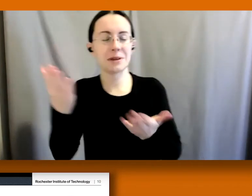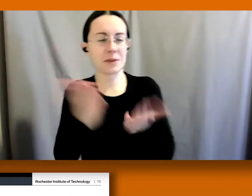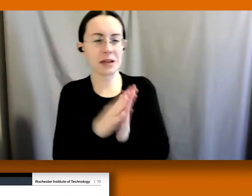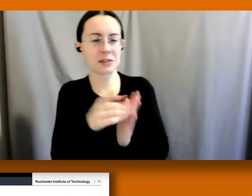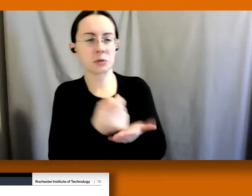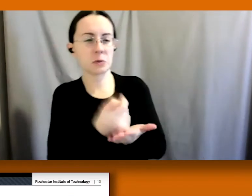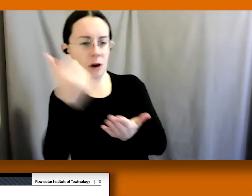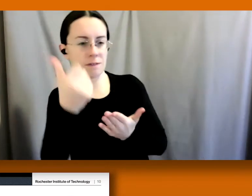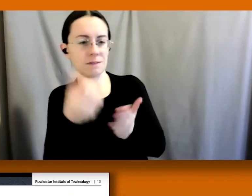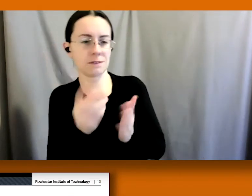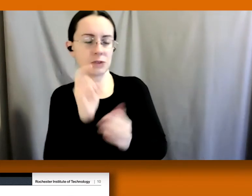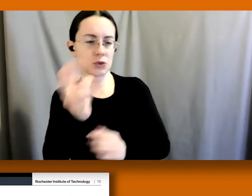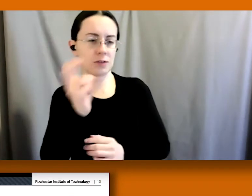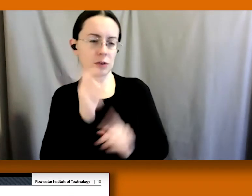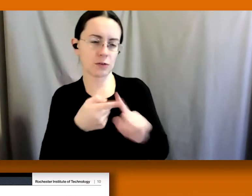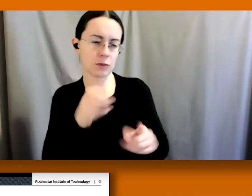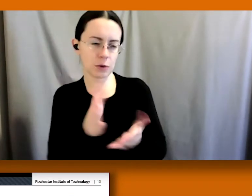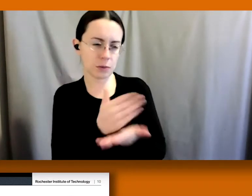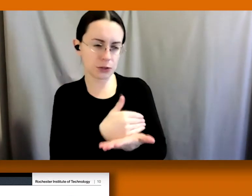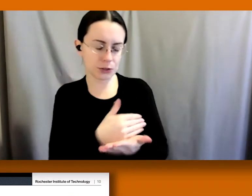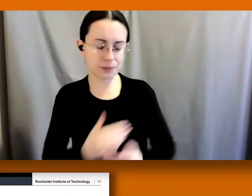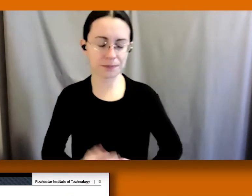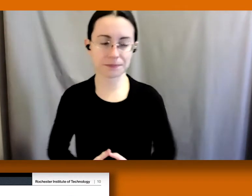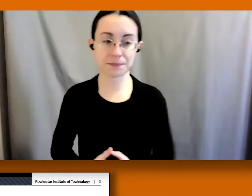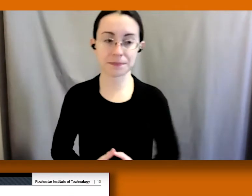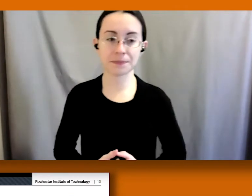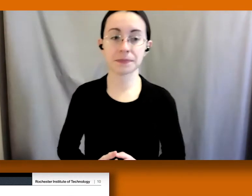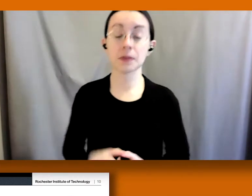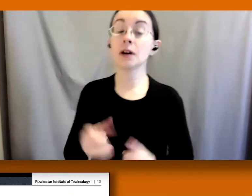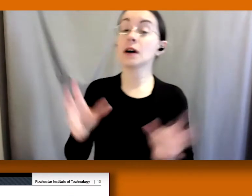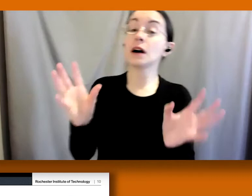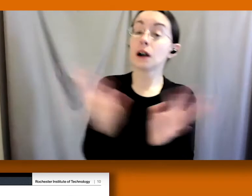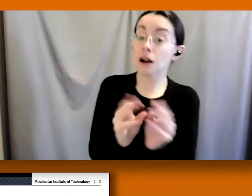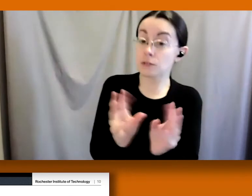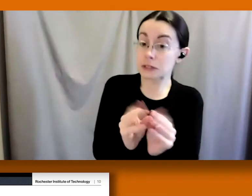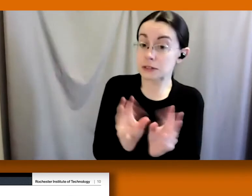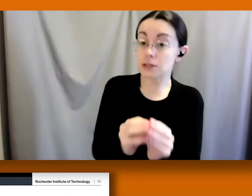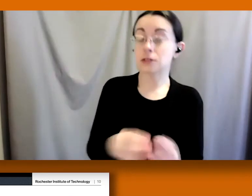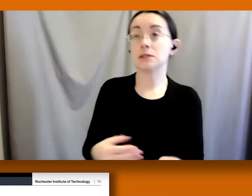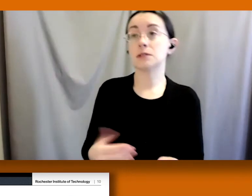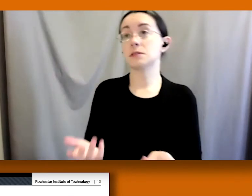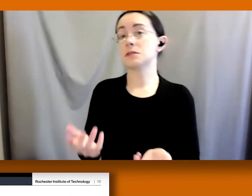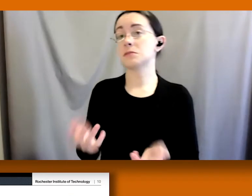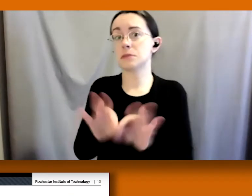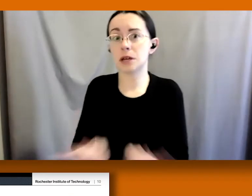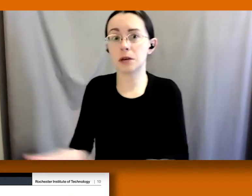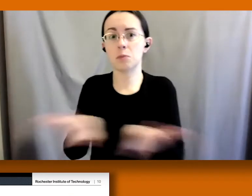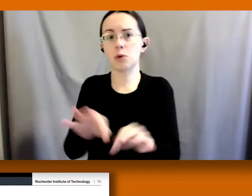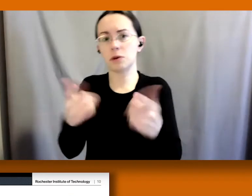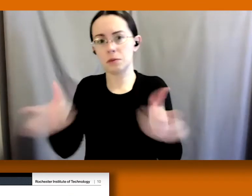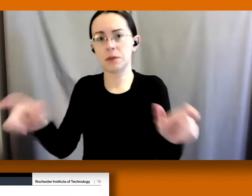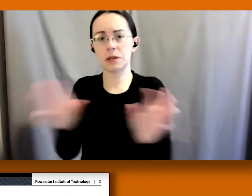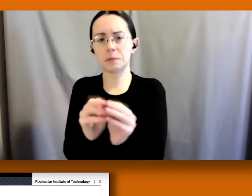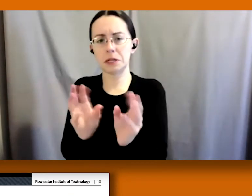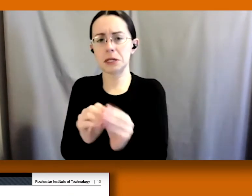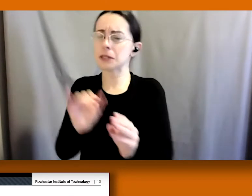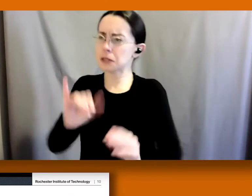Uh, meetings, conferences, those do accomplish proposal objectives of disseminating your results,